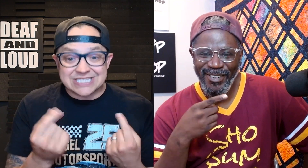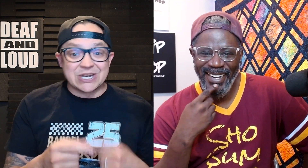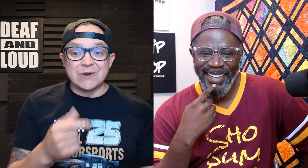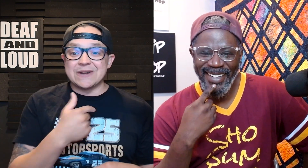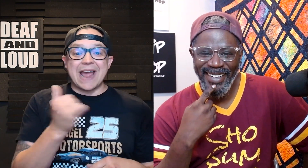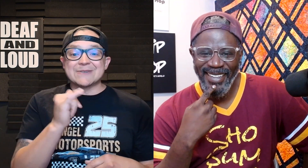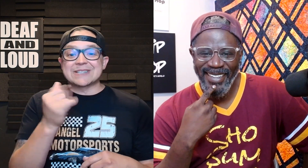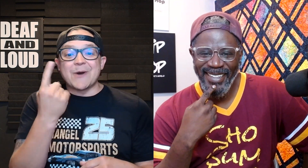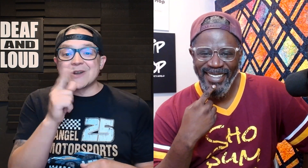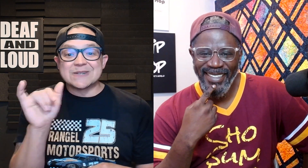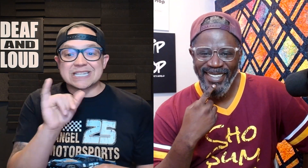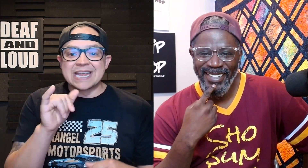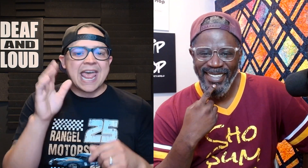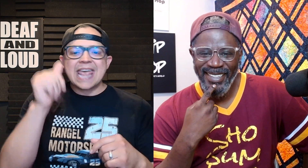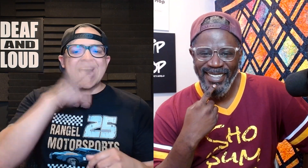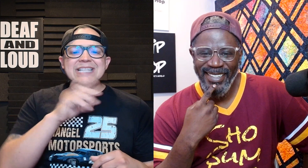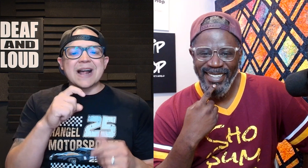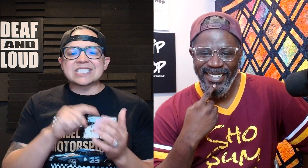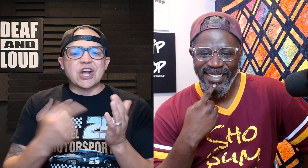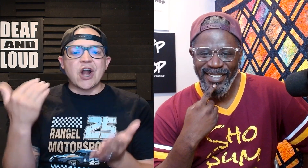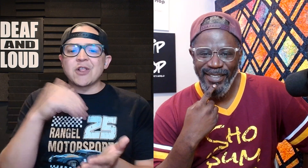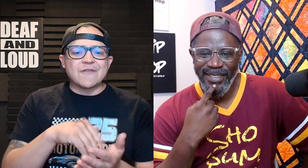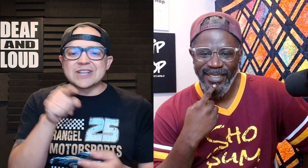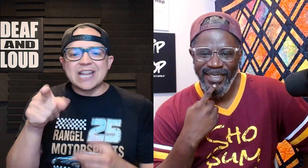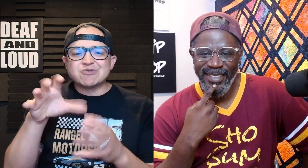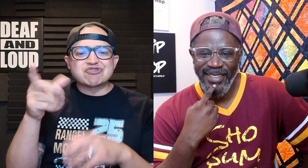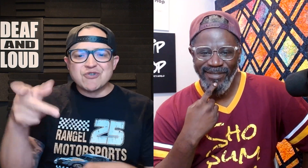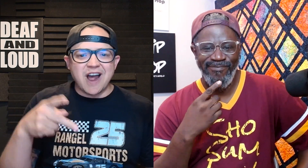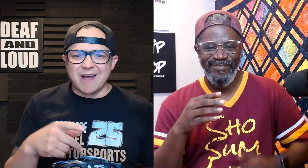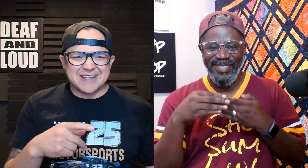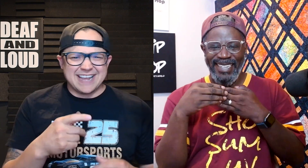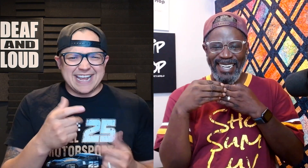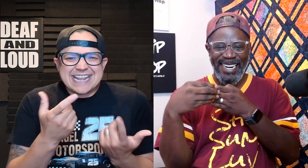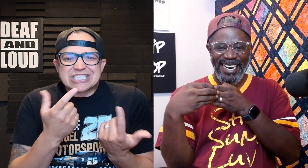to do, and I was the one who was like, guys, we got to start all over again. You screwed up. - You were leading.